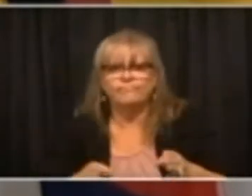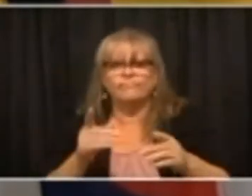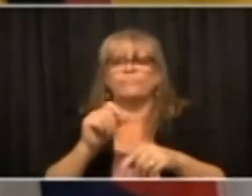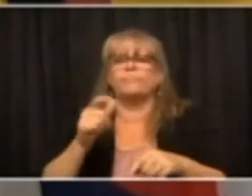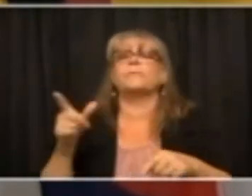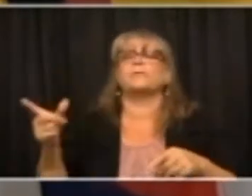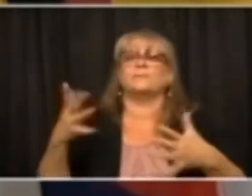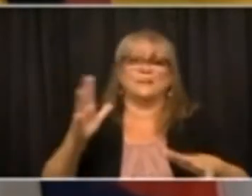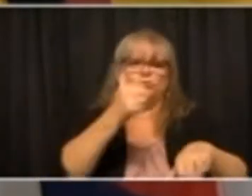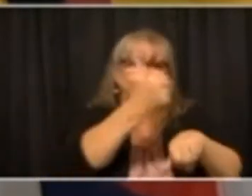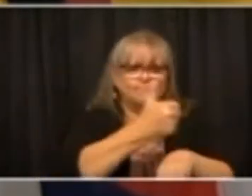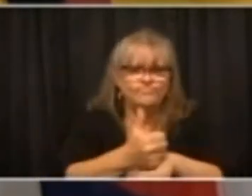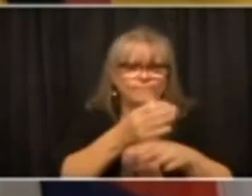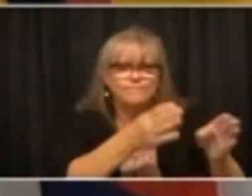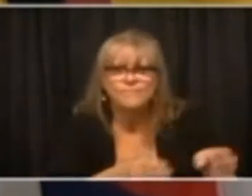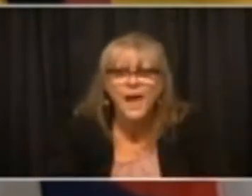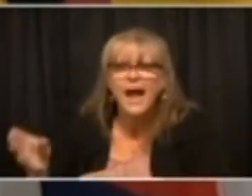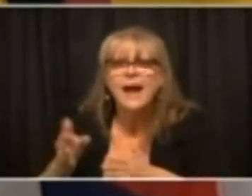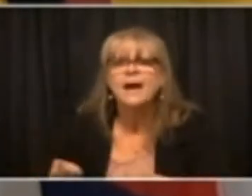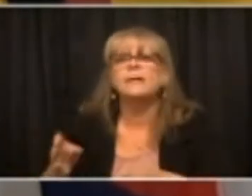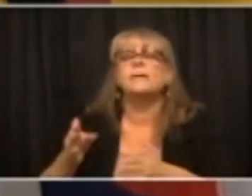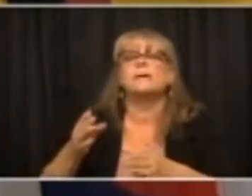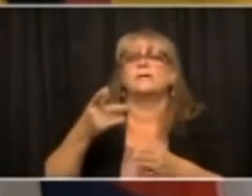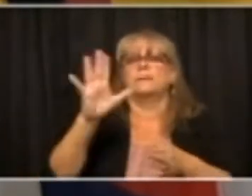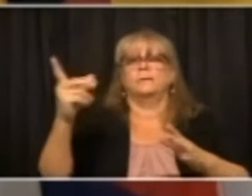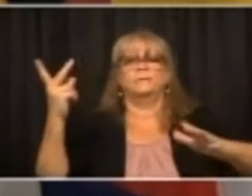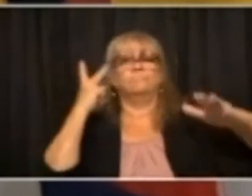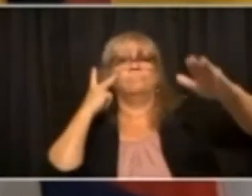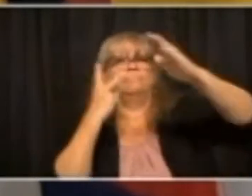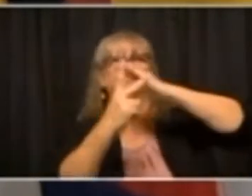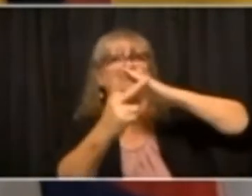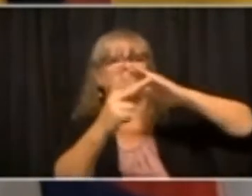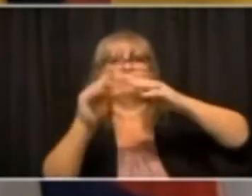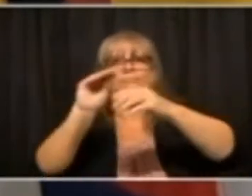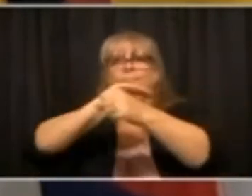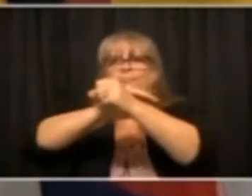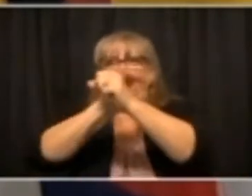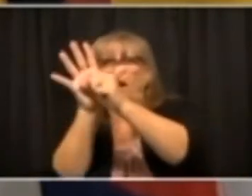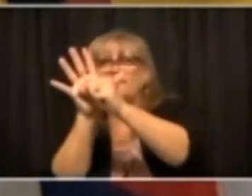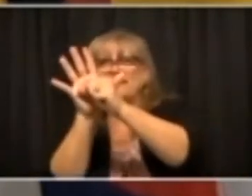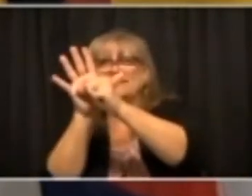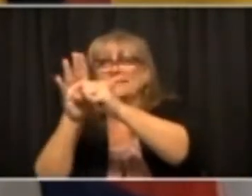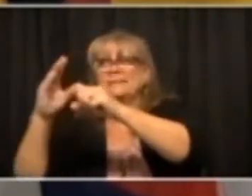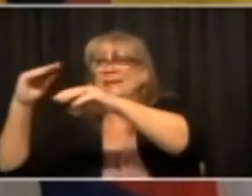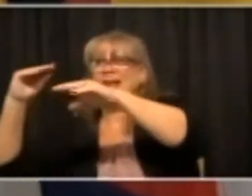coronavirus i'll update you on some of those and frankly we're all safer because of this outbreak because it's just as it's